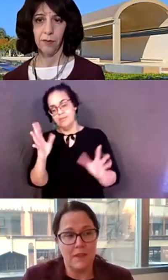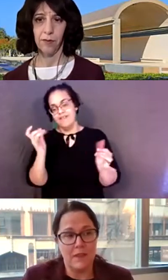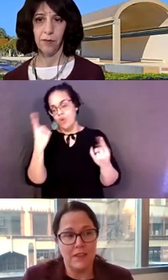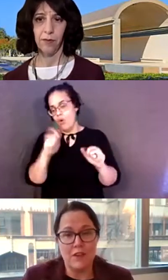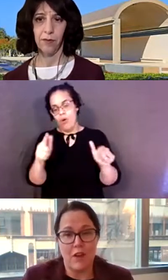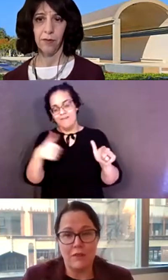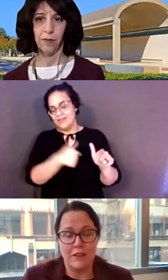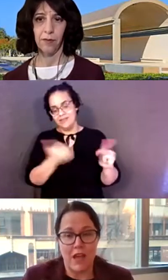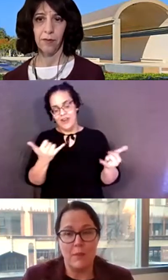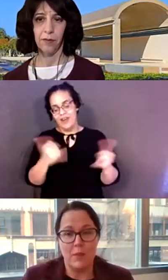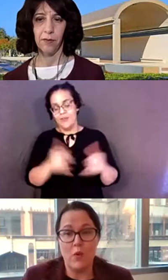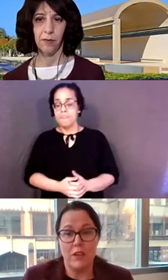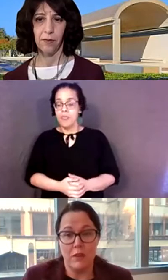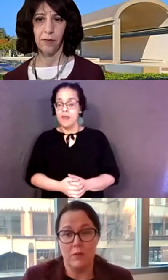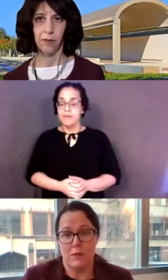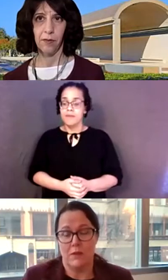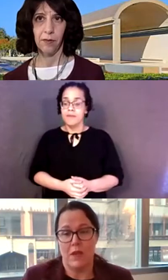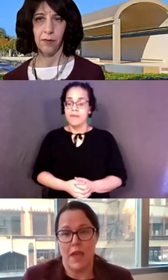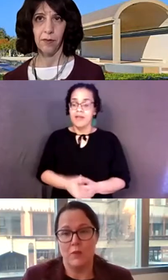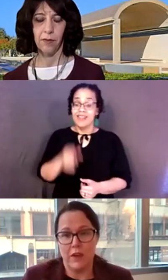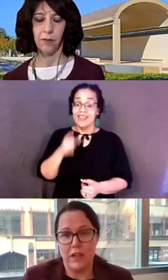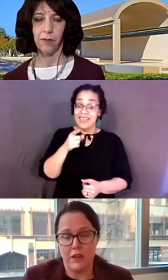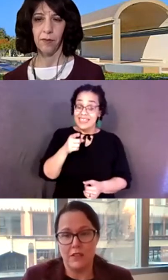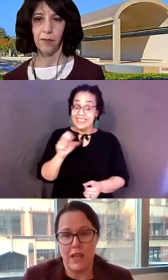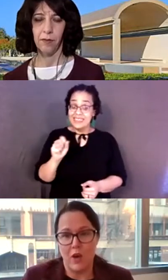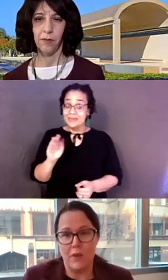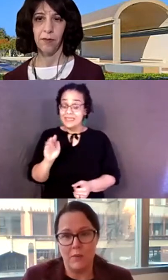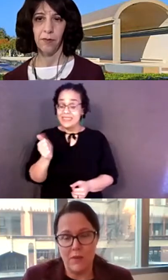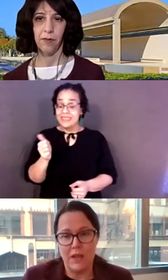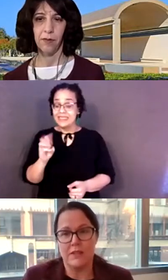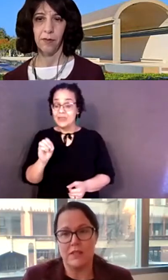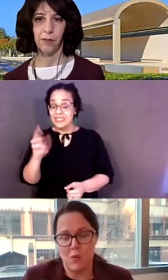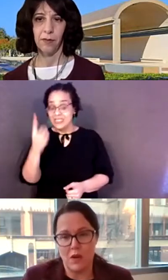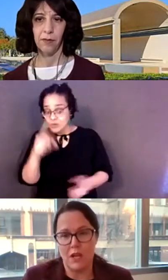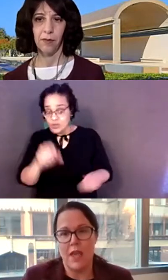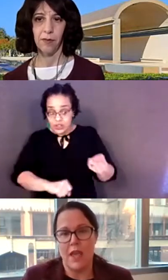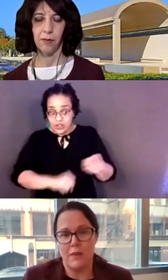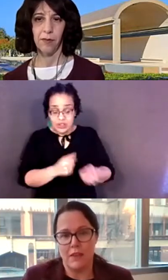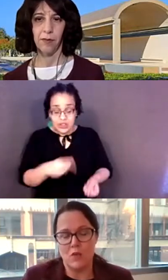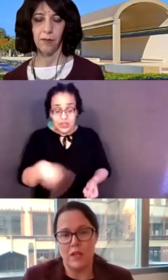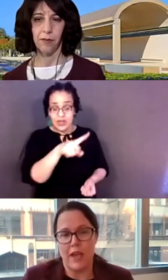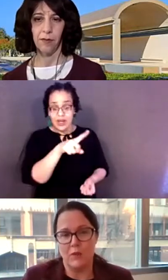these are guardrails up for you and we are here to help implement and